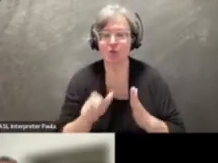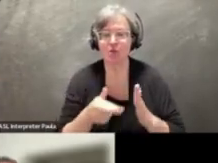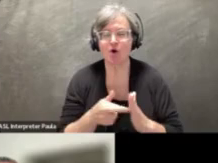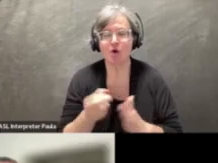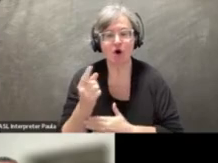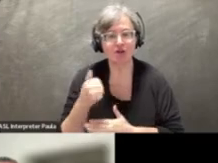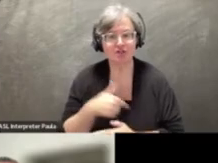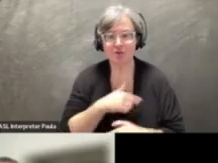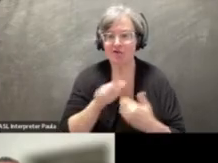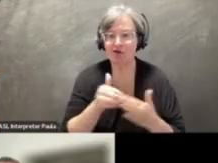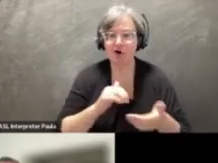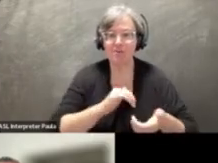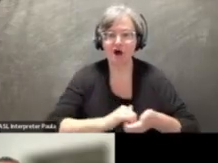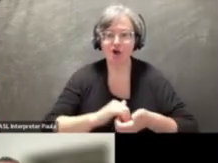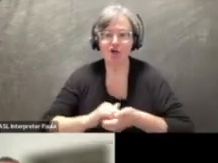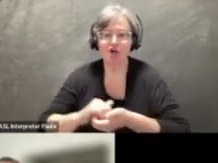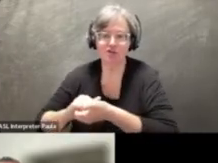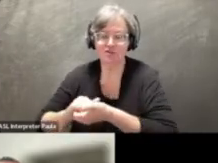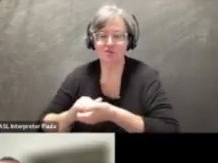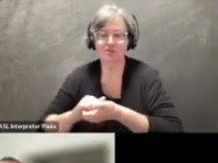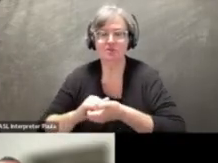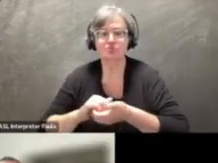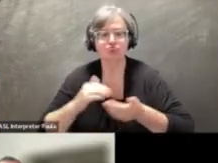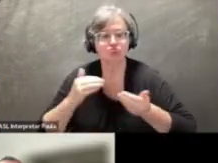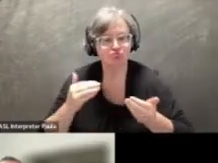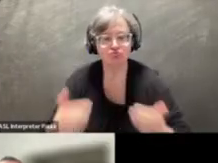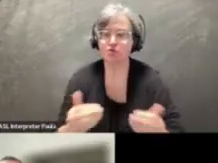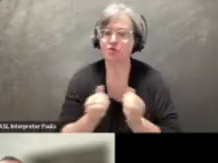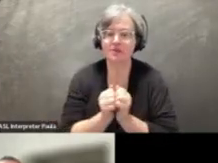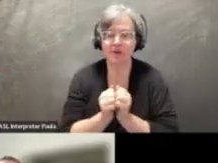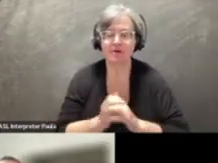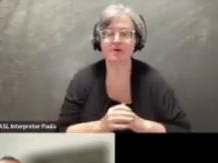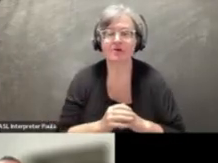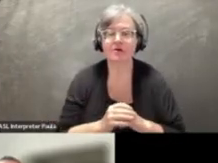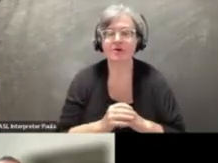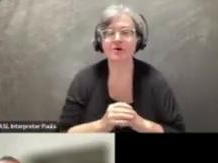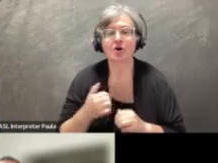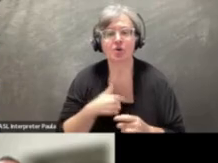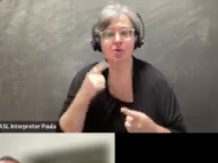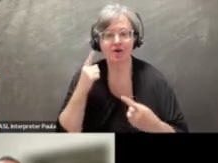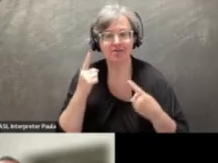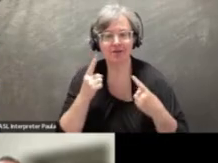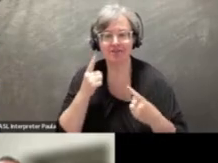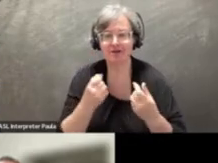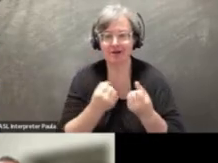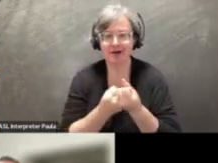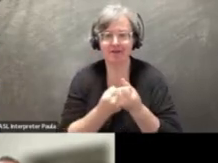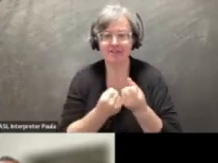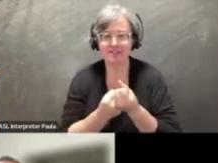that we are all partners in this to move things together. And as we think about advocacy, we